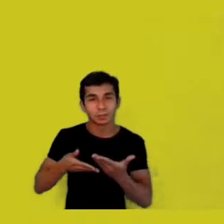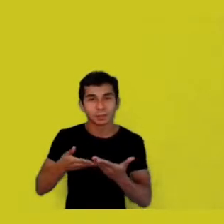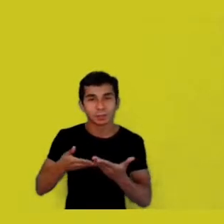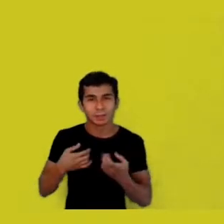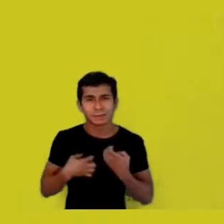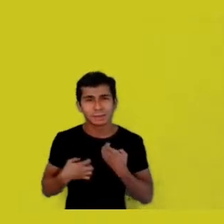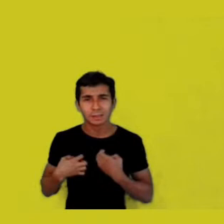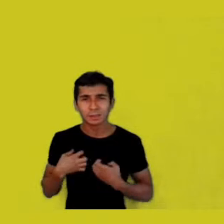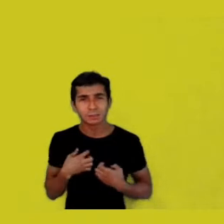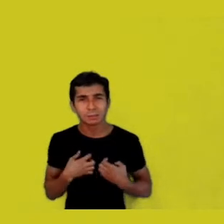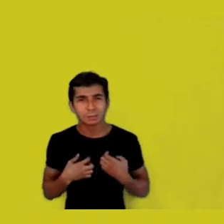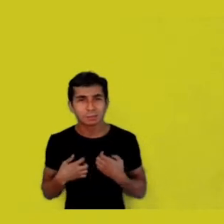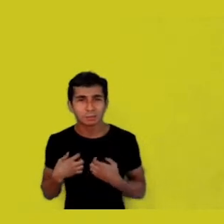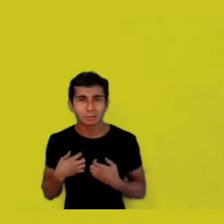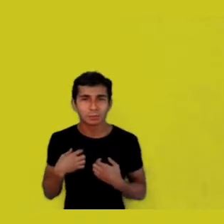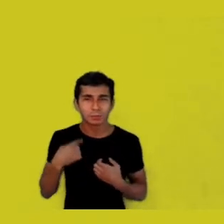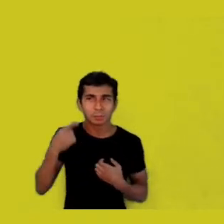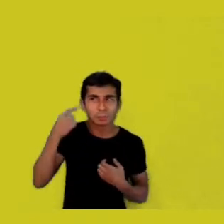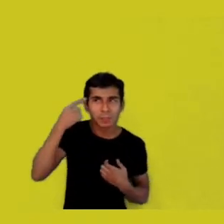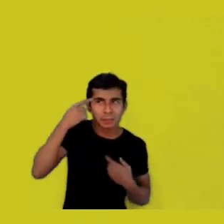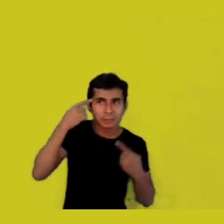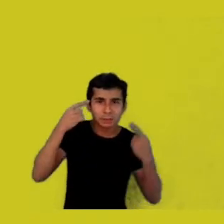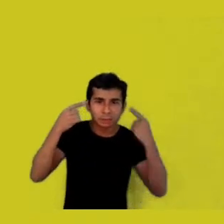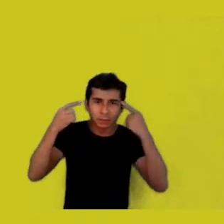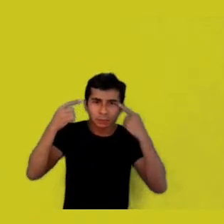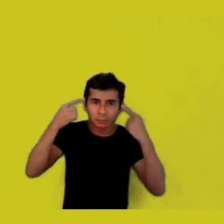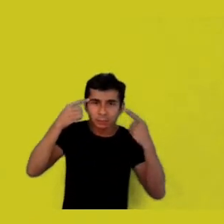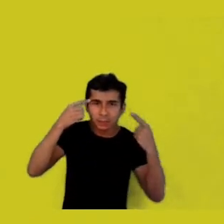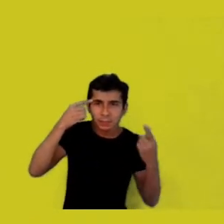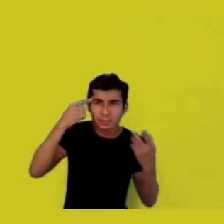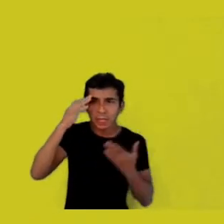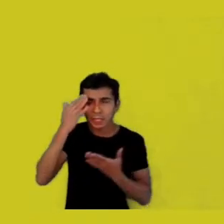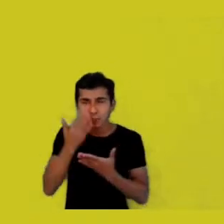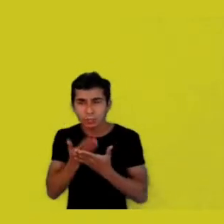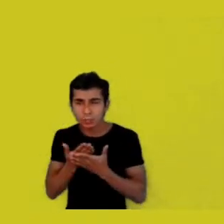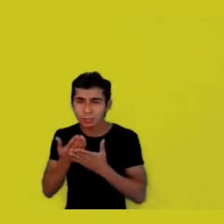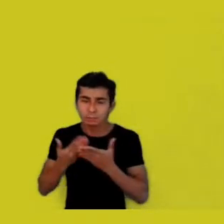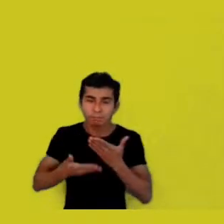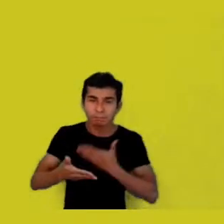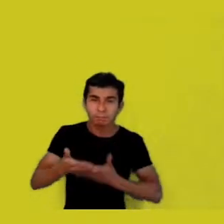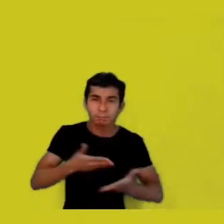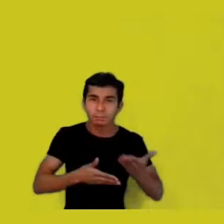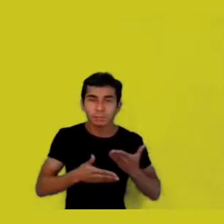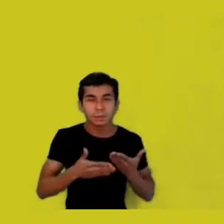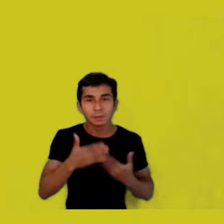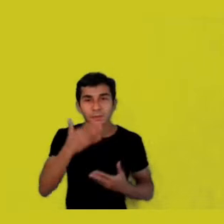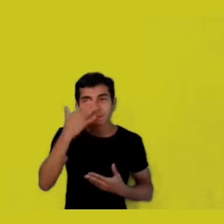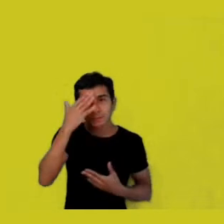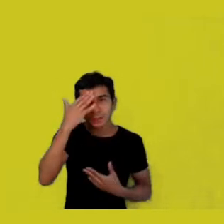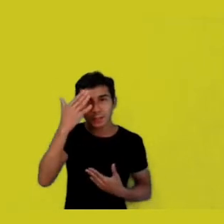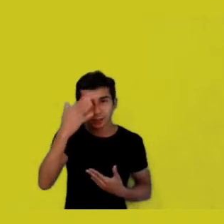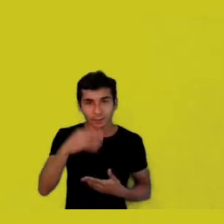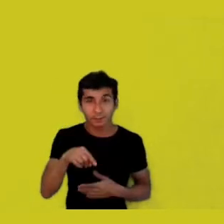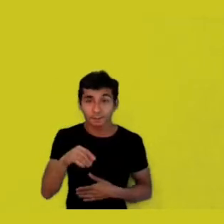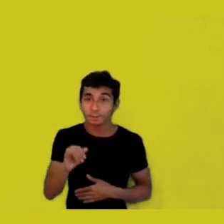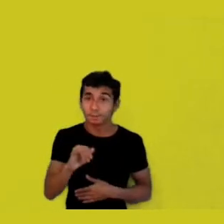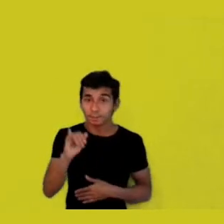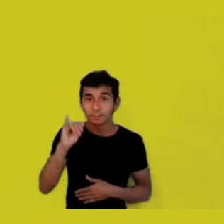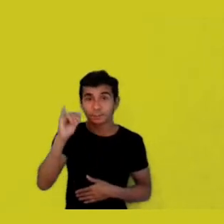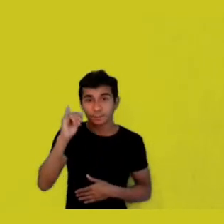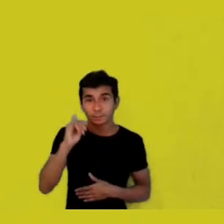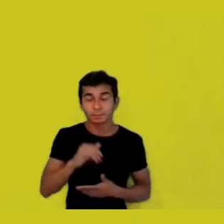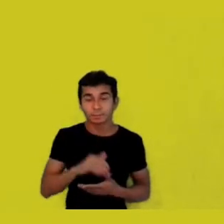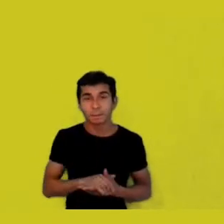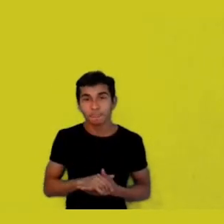their certainties. That’s indeed fundamental and it’s ethics happening